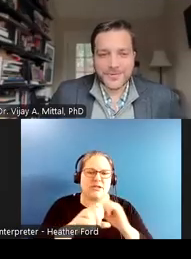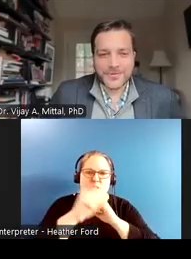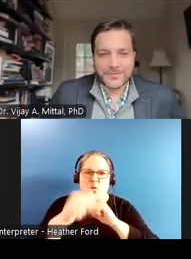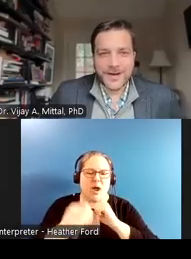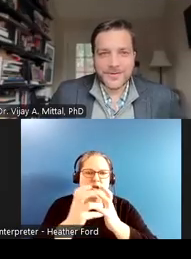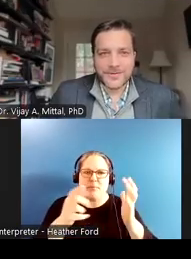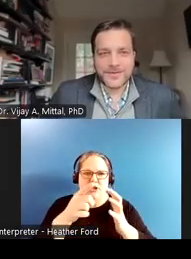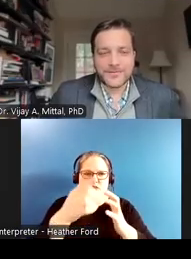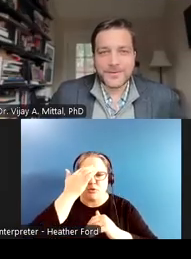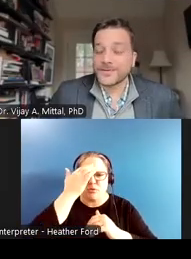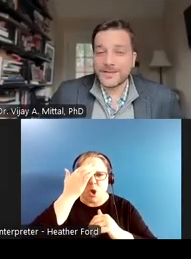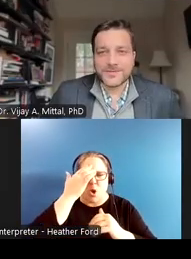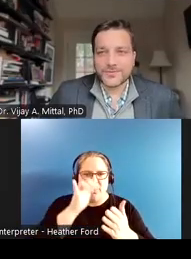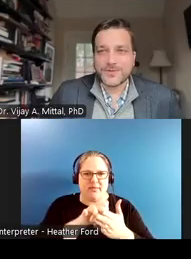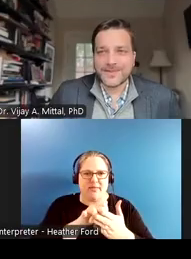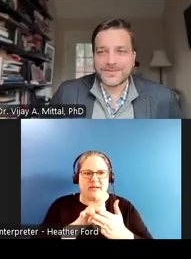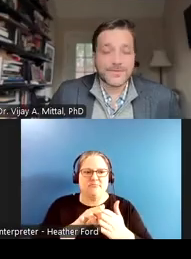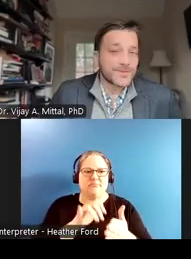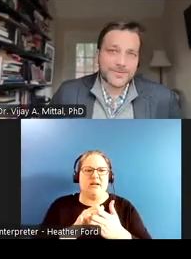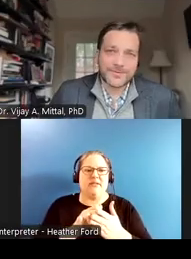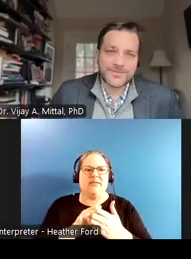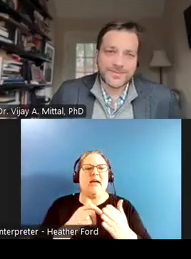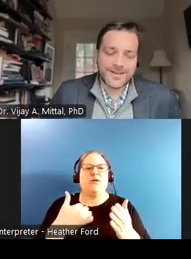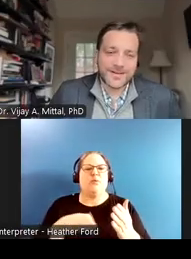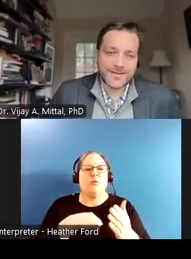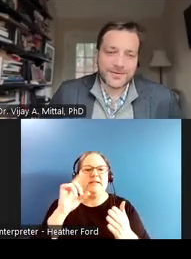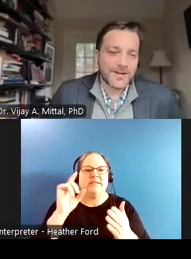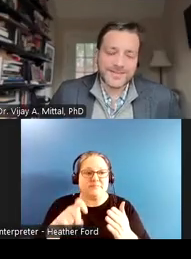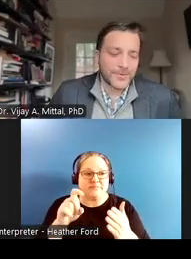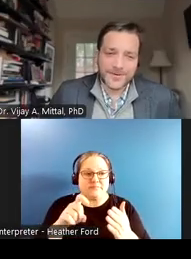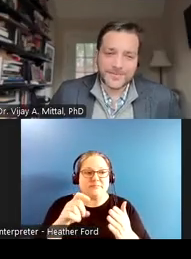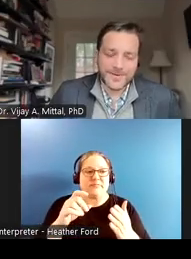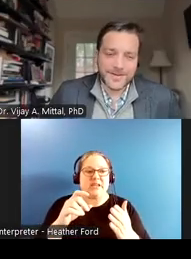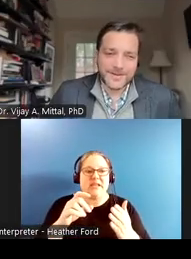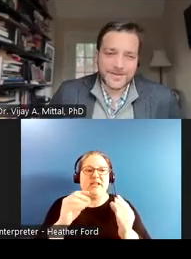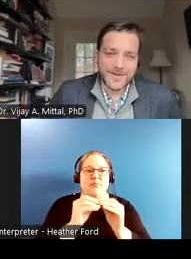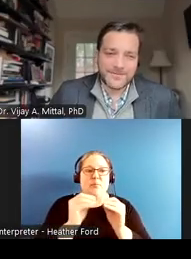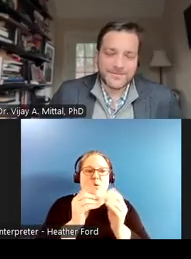you're all aware the field needs new treatments for disorders uh across the board but in my